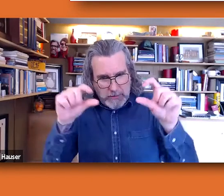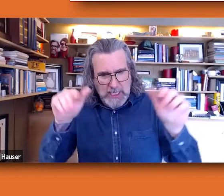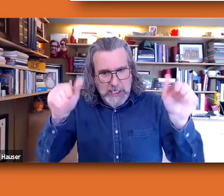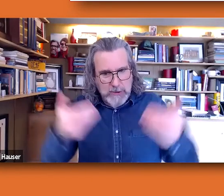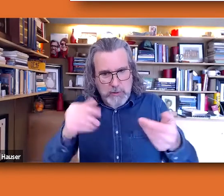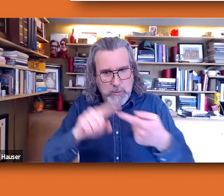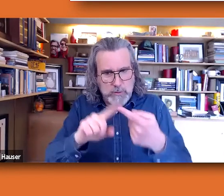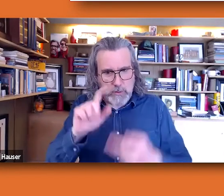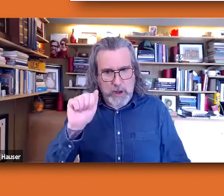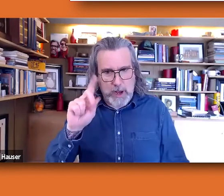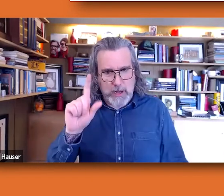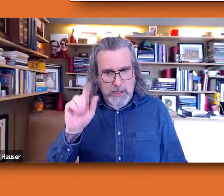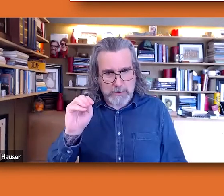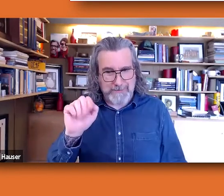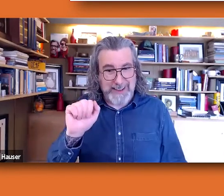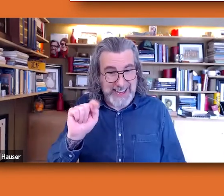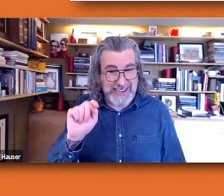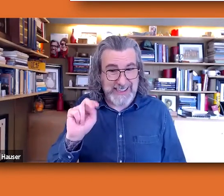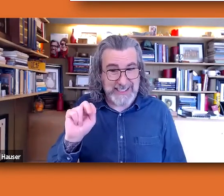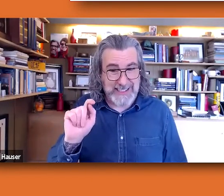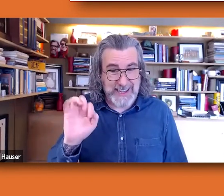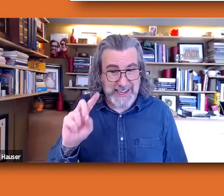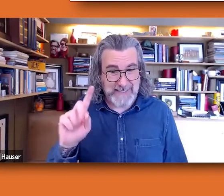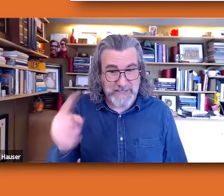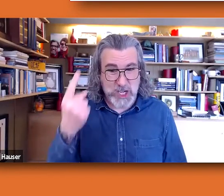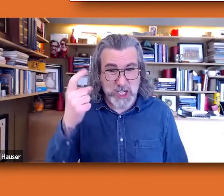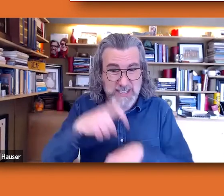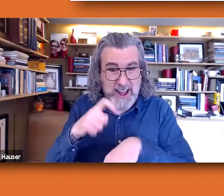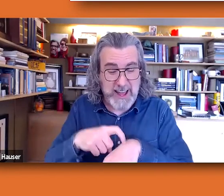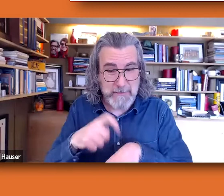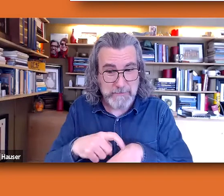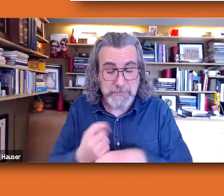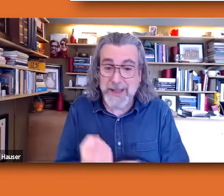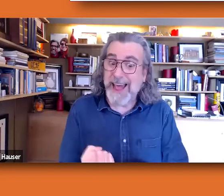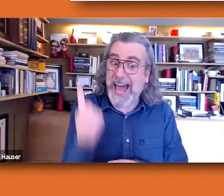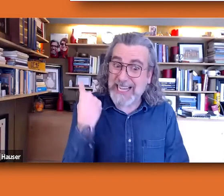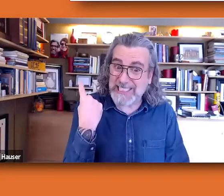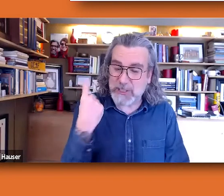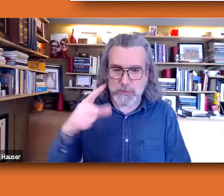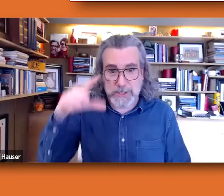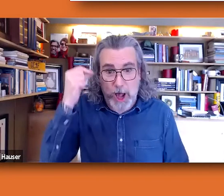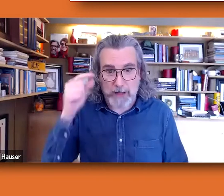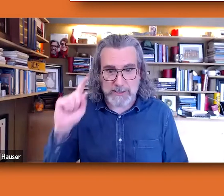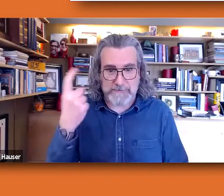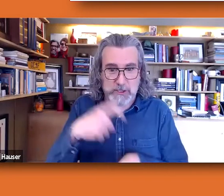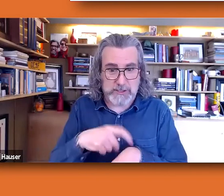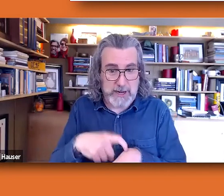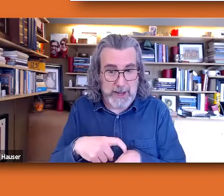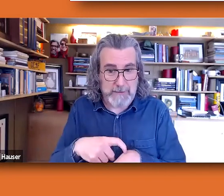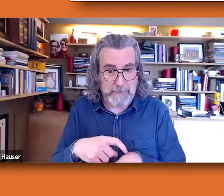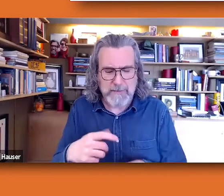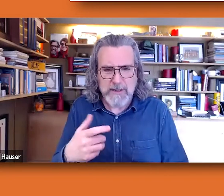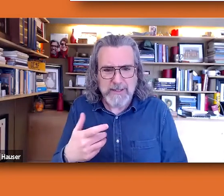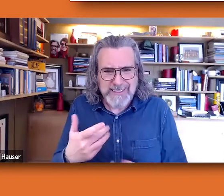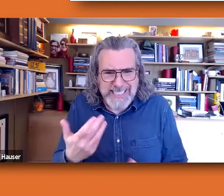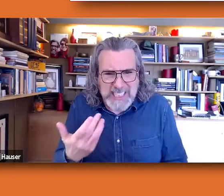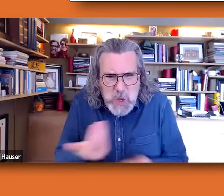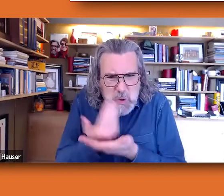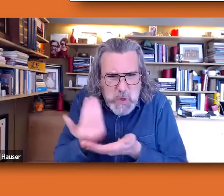a formal presentation titled "Introduction to Audism" here at NTID.